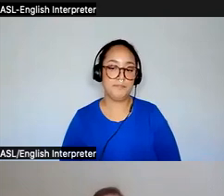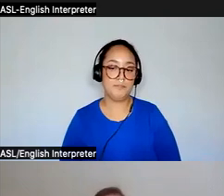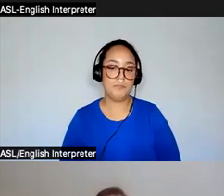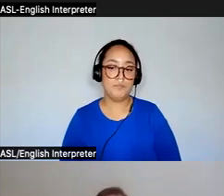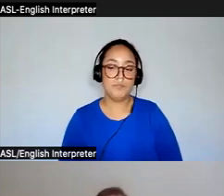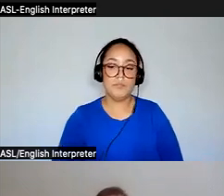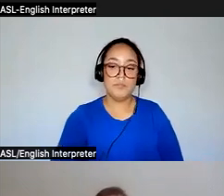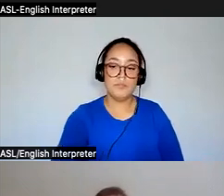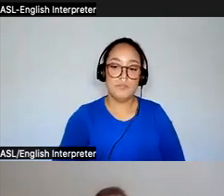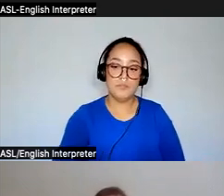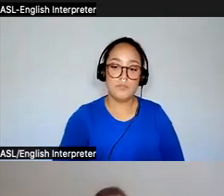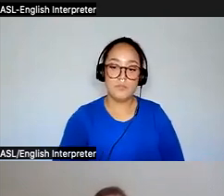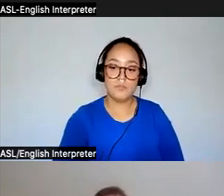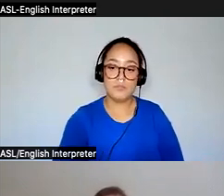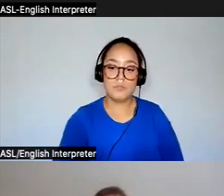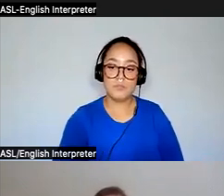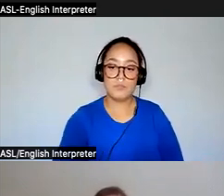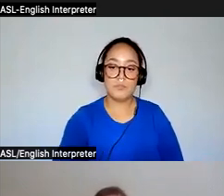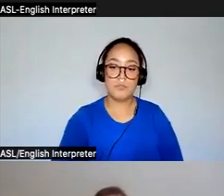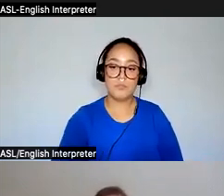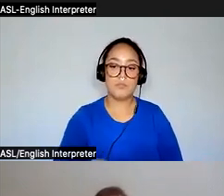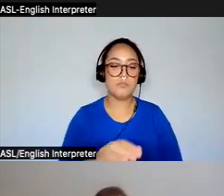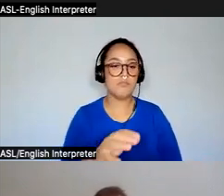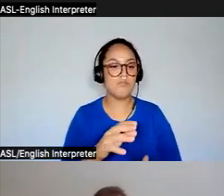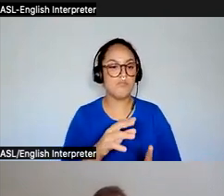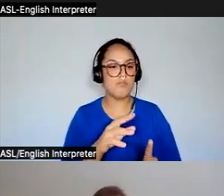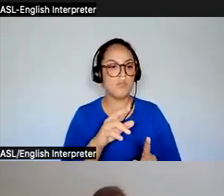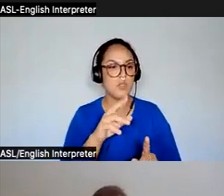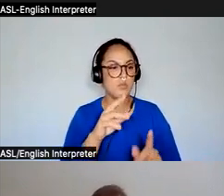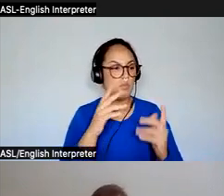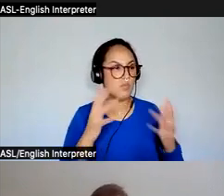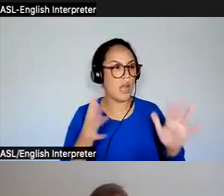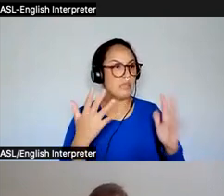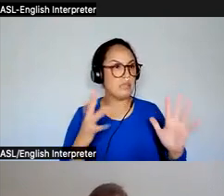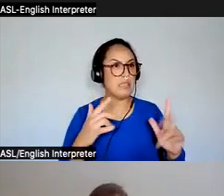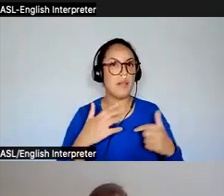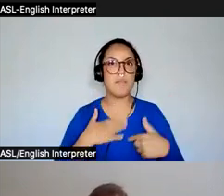And this is it for me for now.